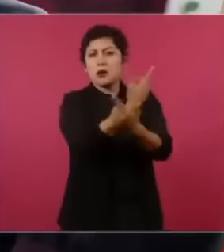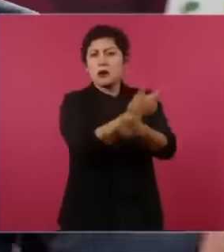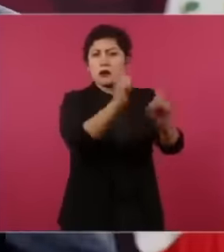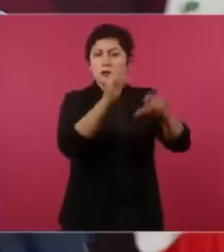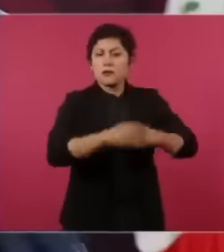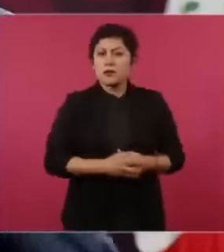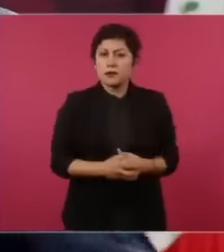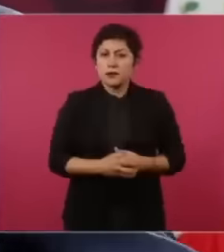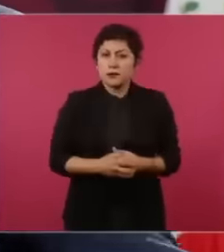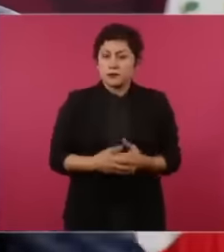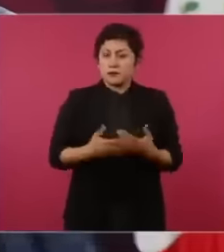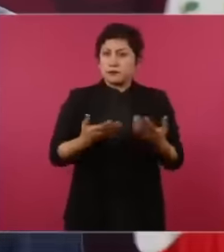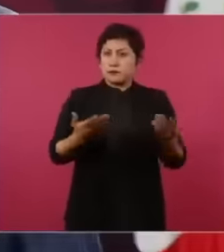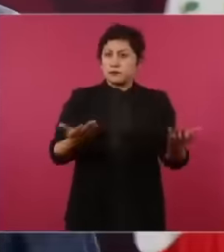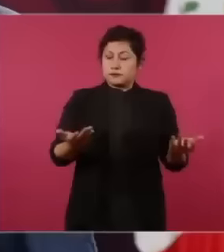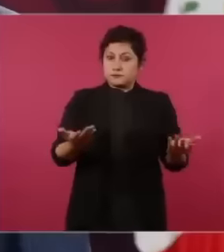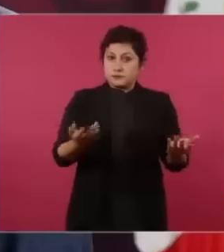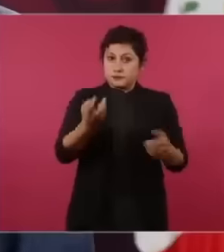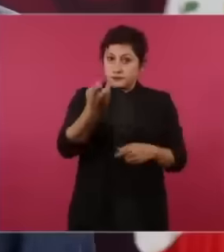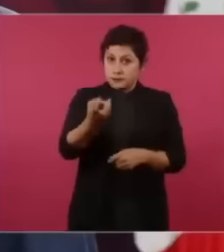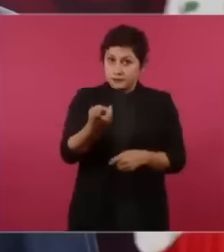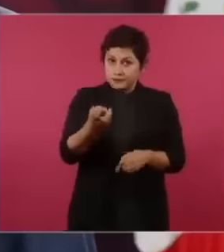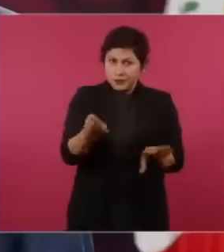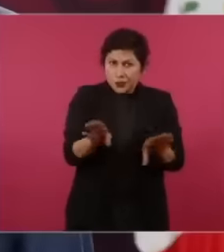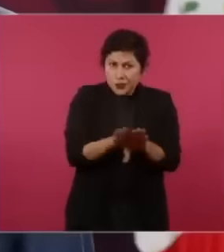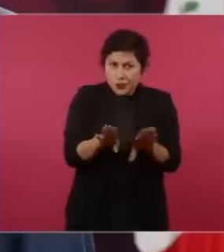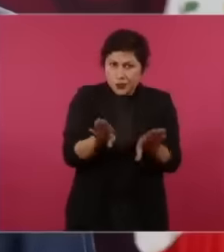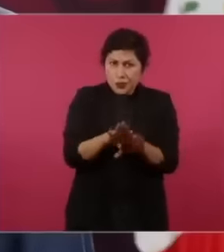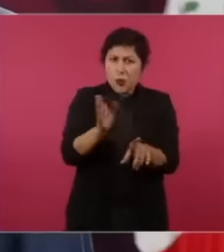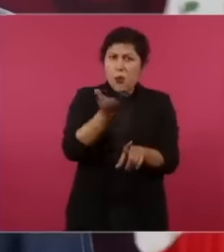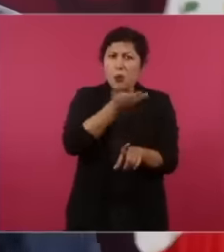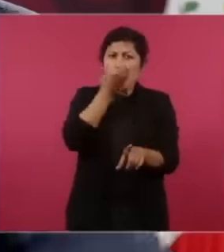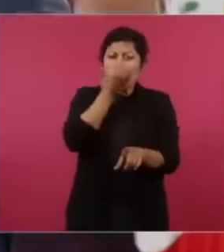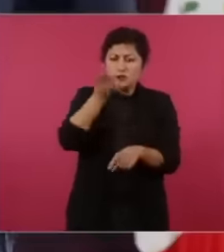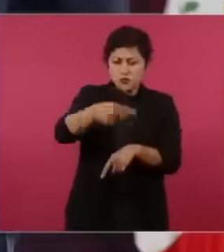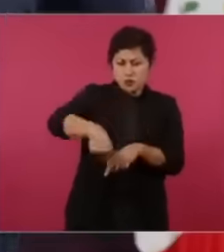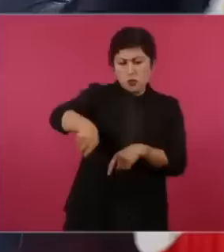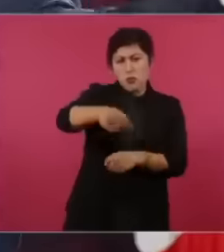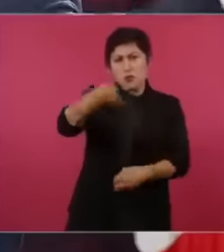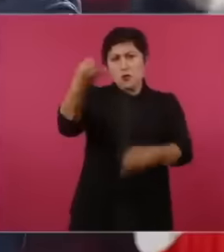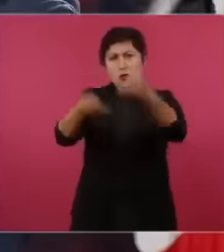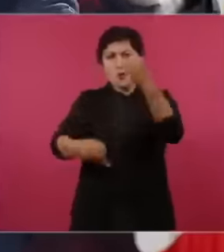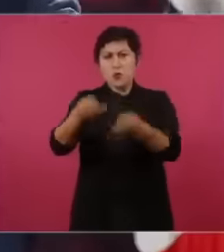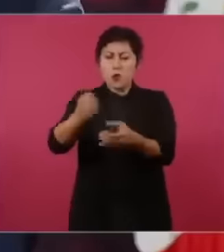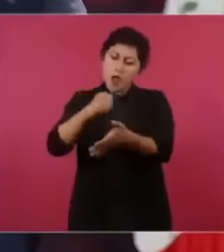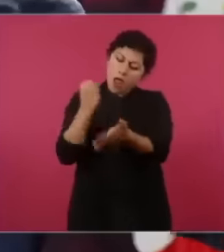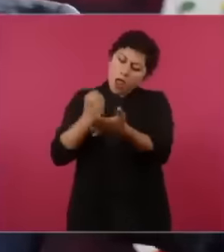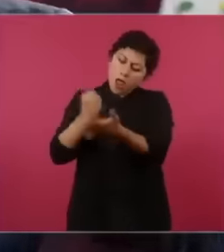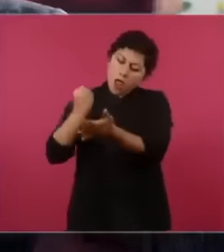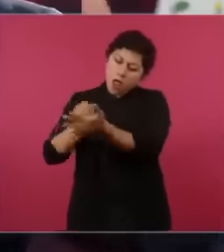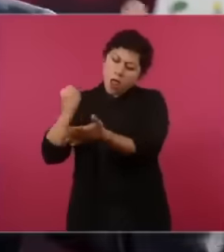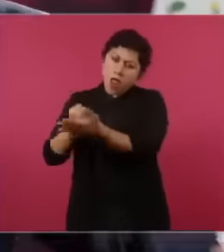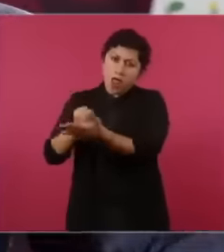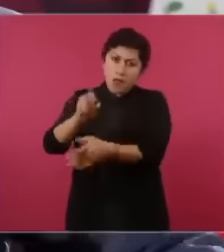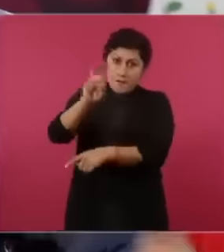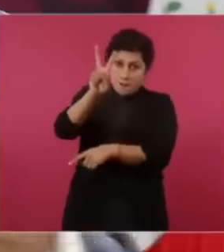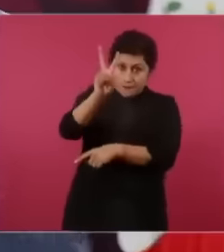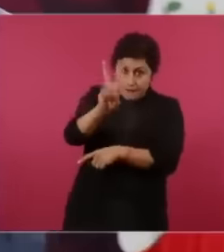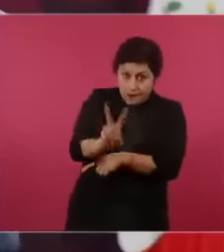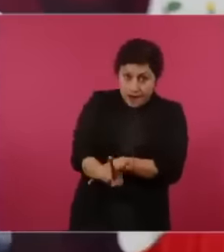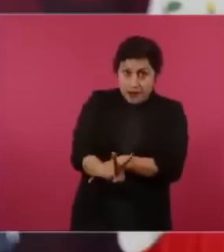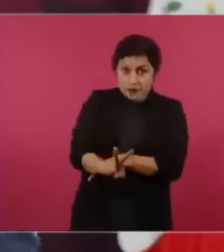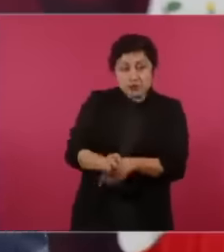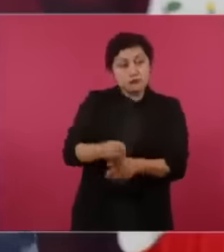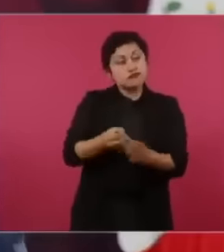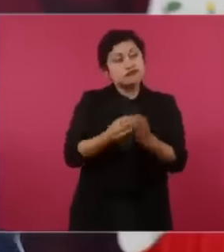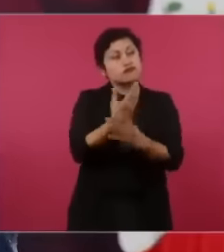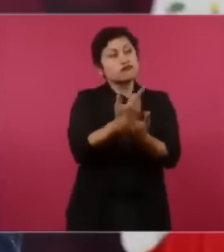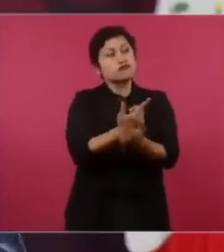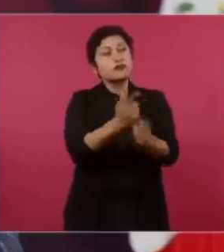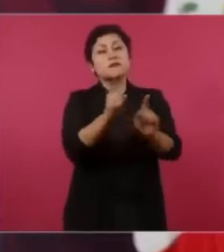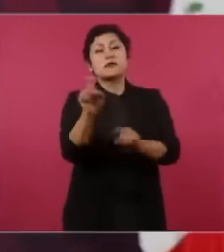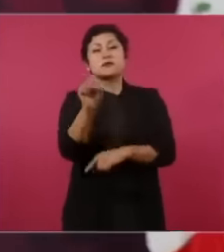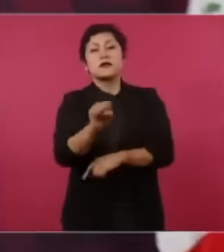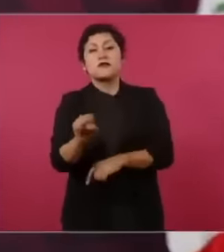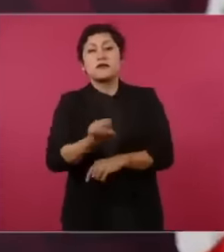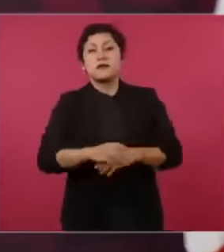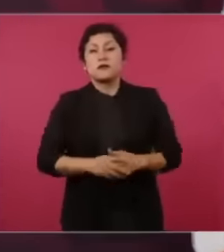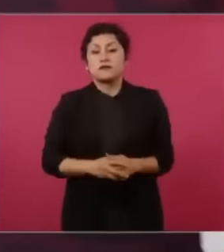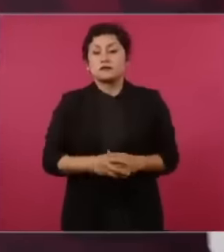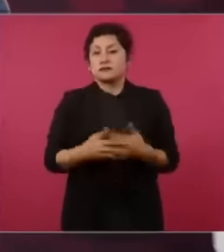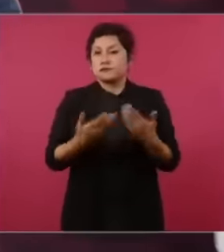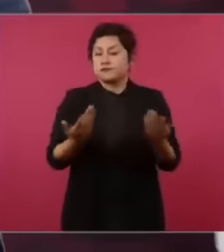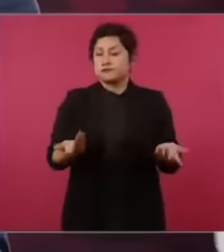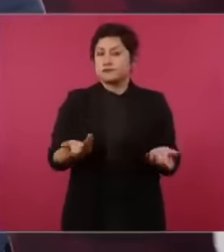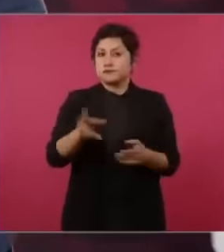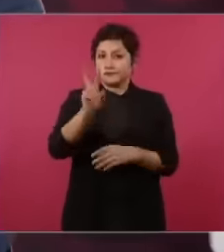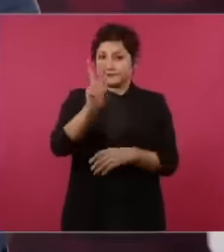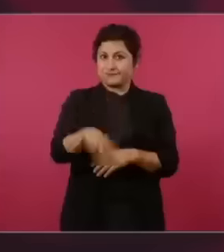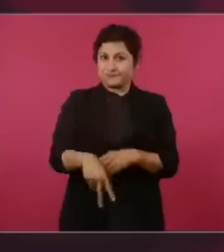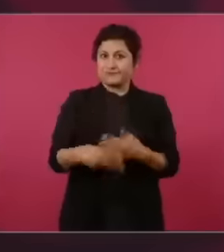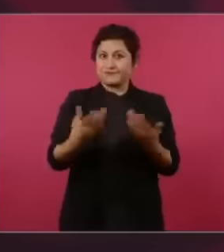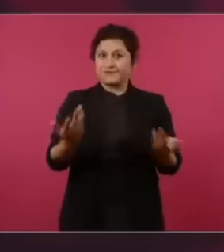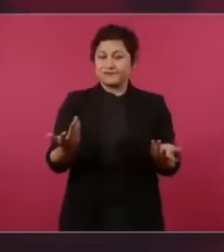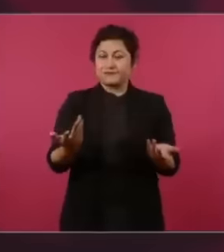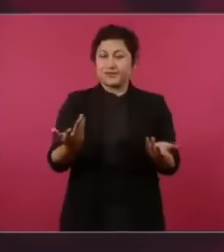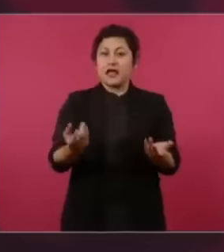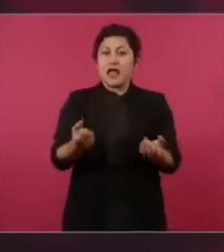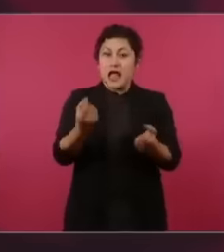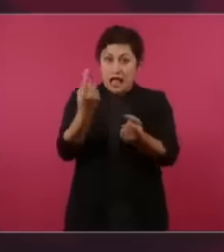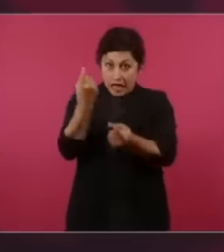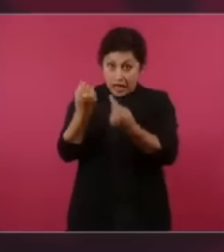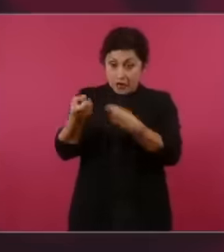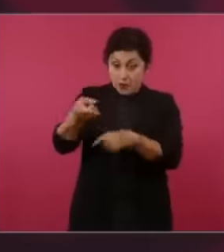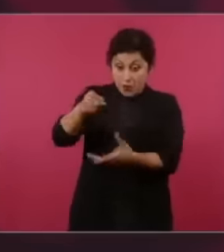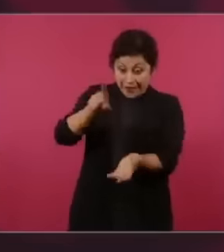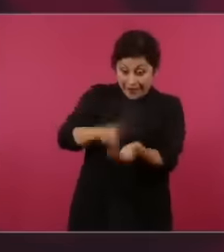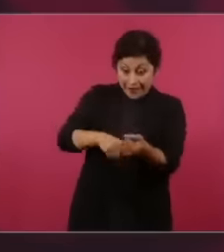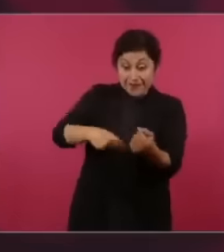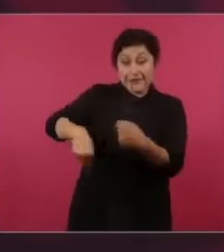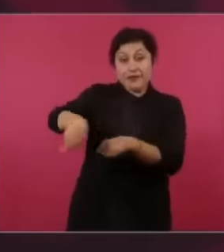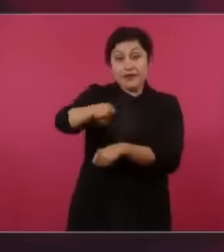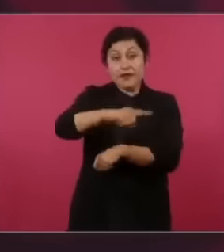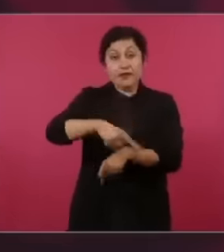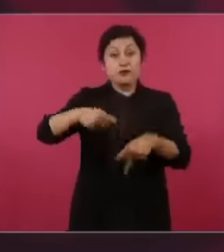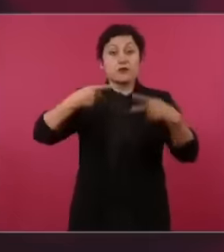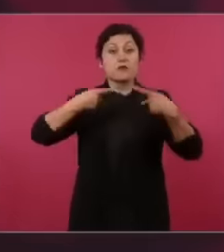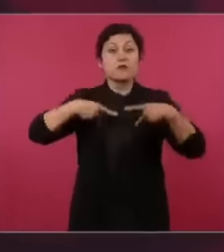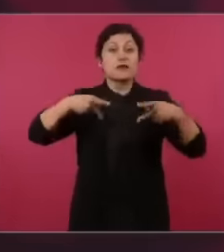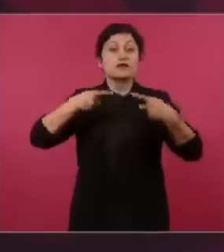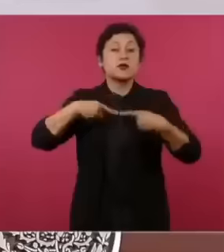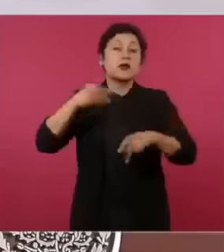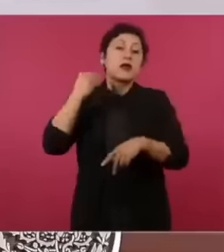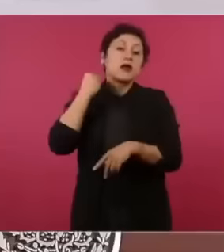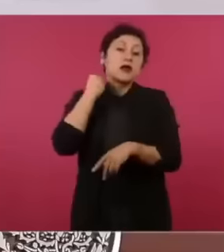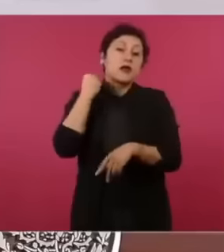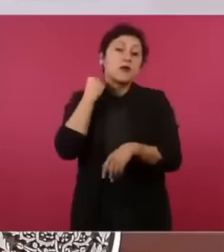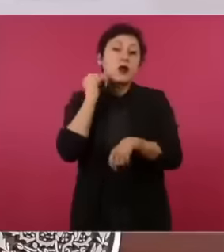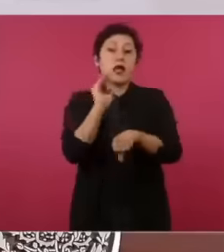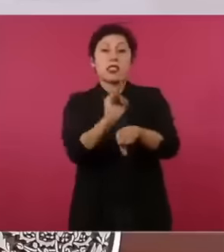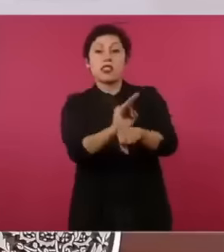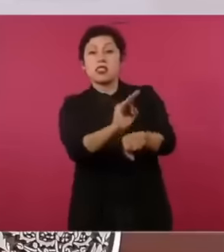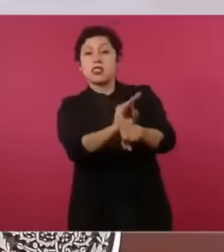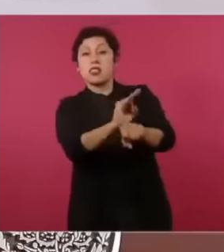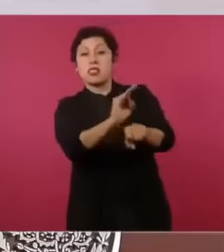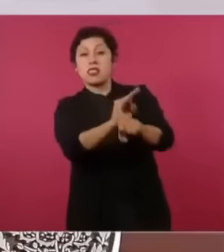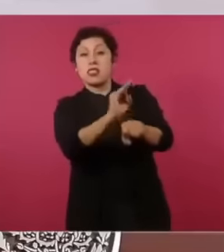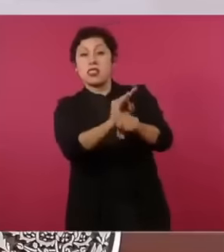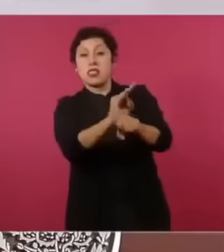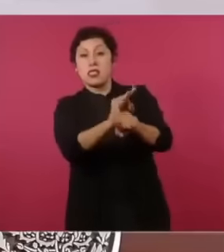Sabadazo and this some there eh Extreme defenders of all these